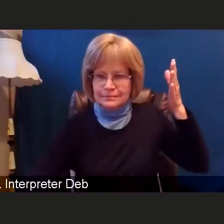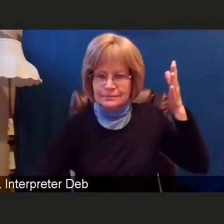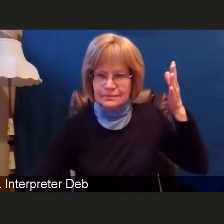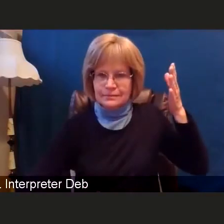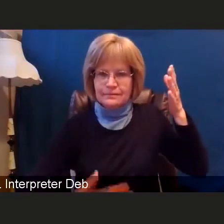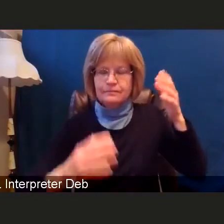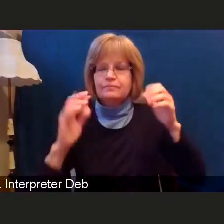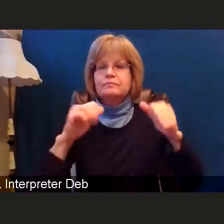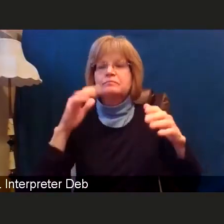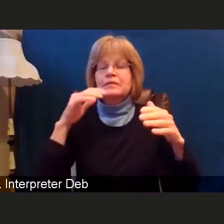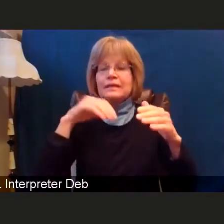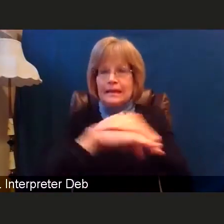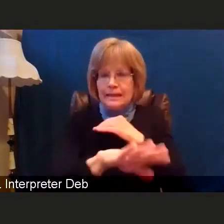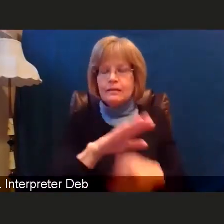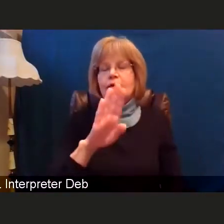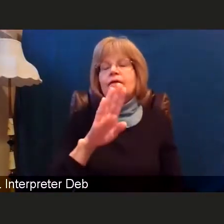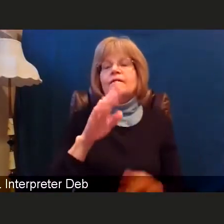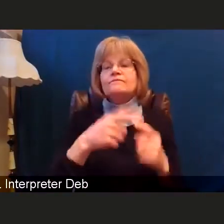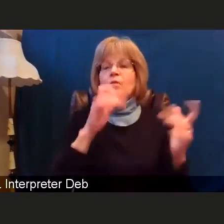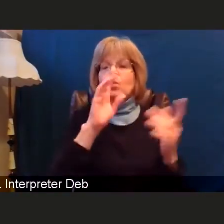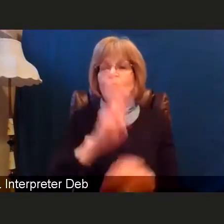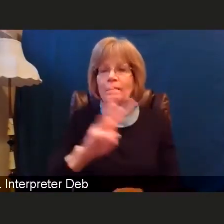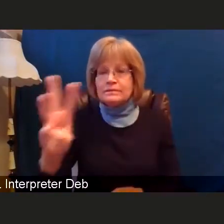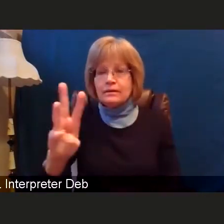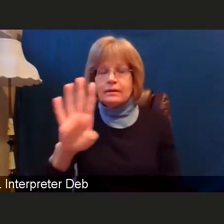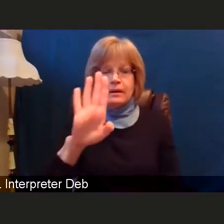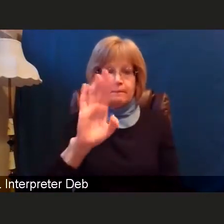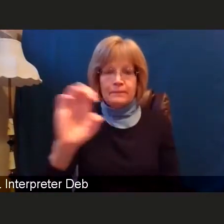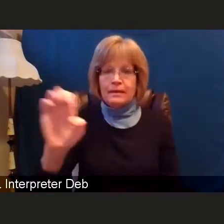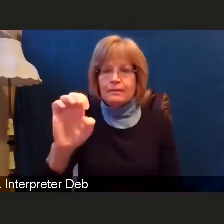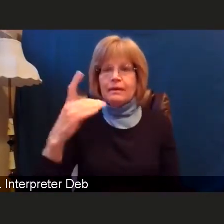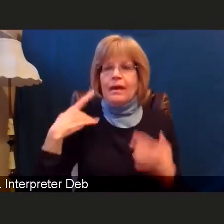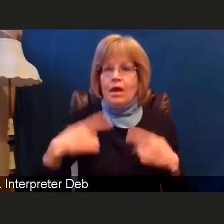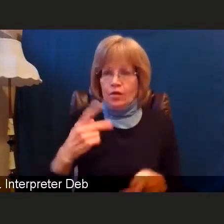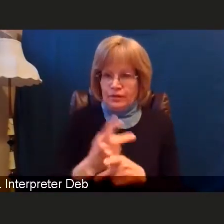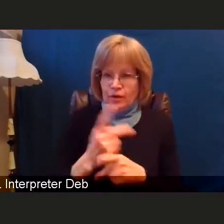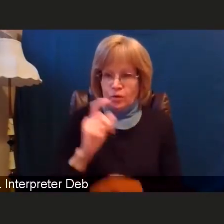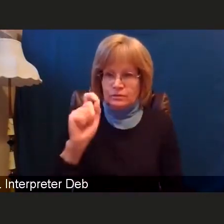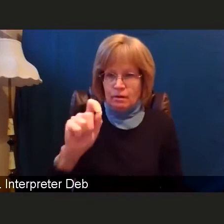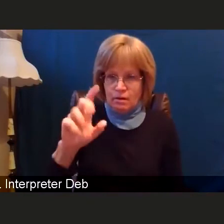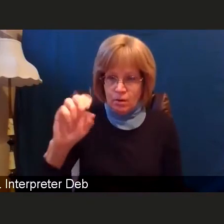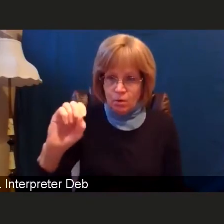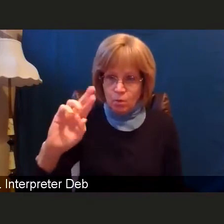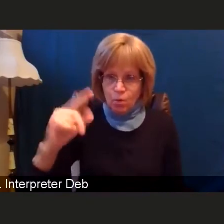beebehealthcare.org, and fill out your information on a secure,